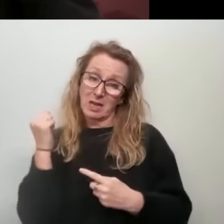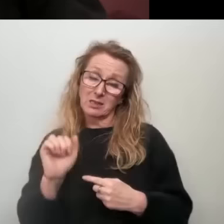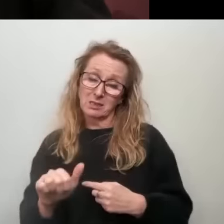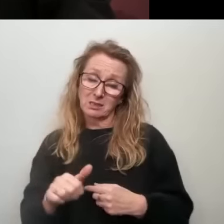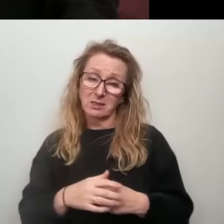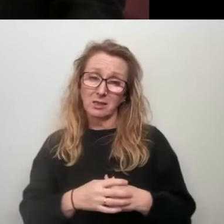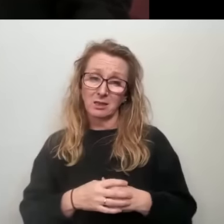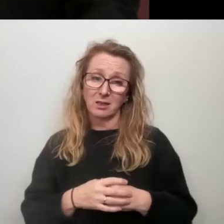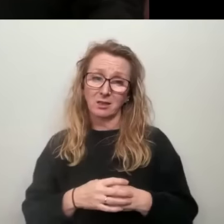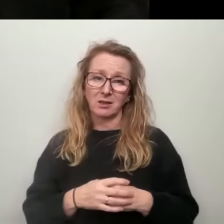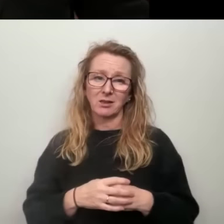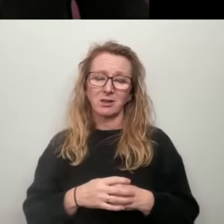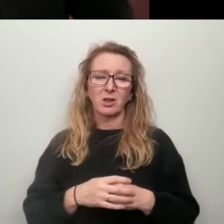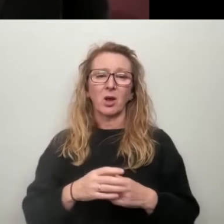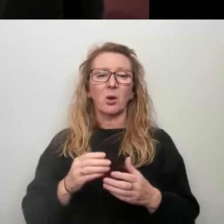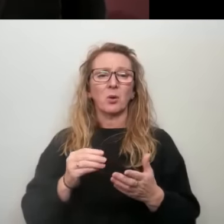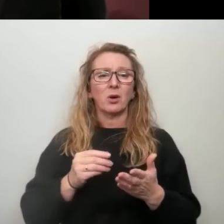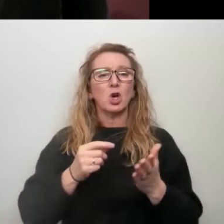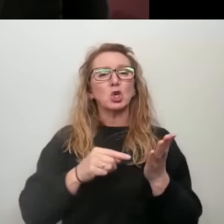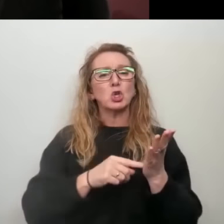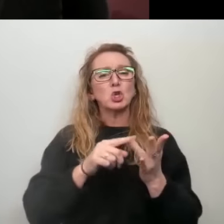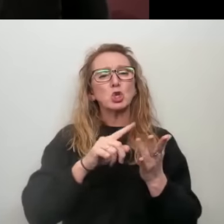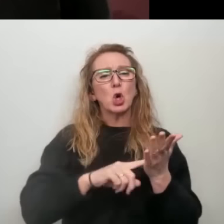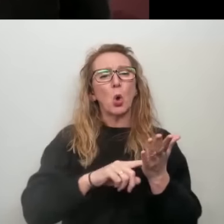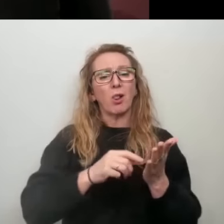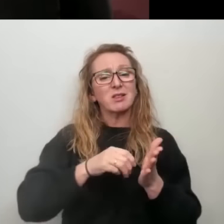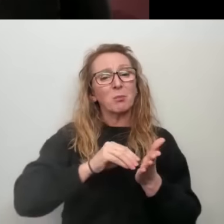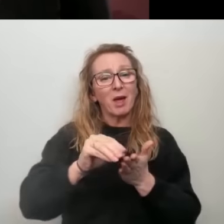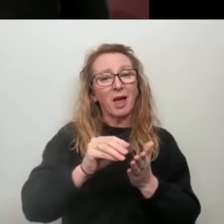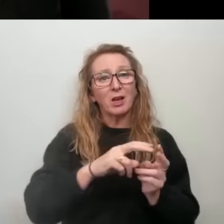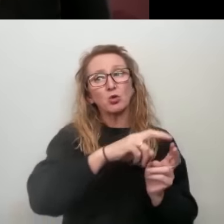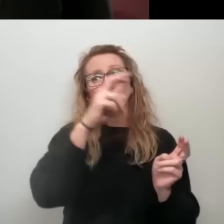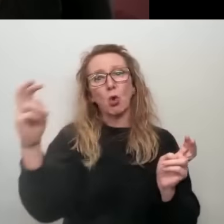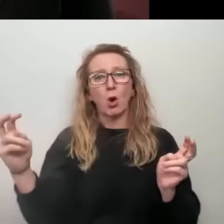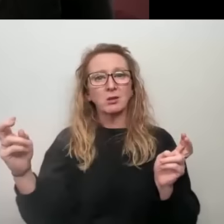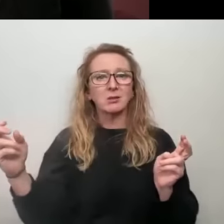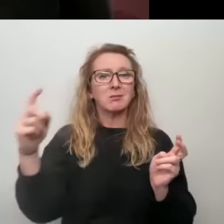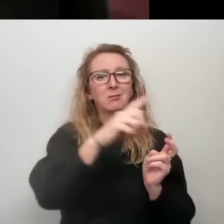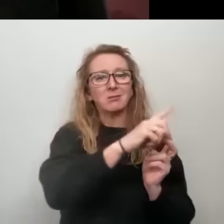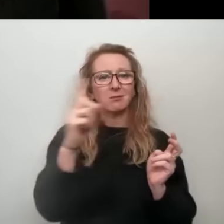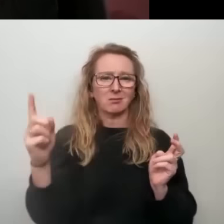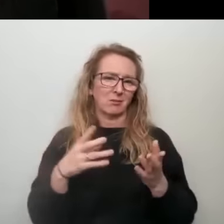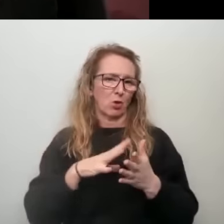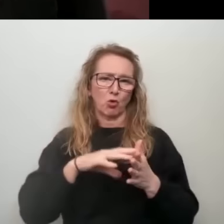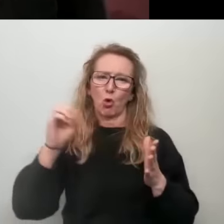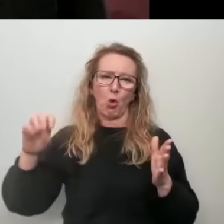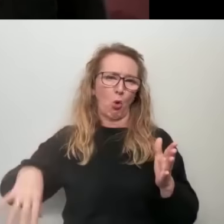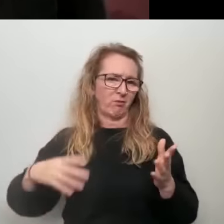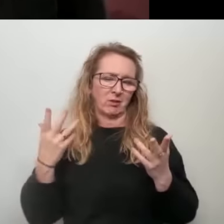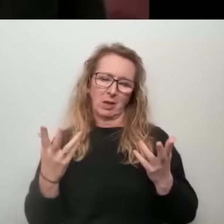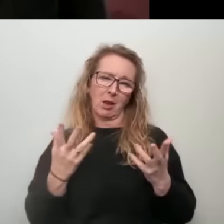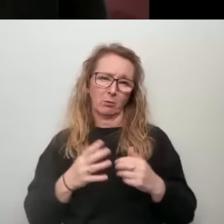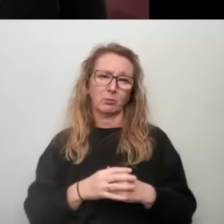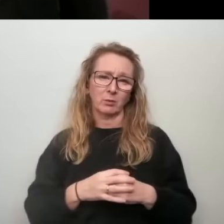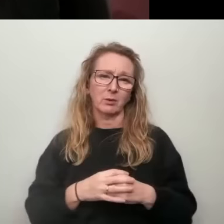the tolls have now been removed, but certainly it's kind of, its utility to the wider community